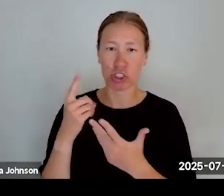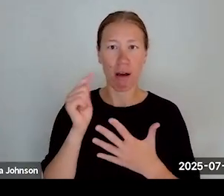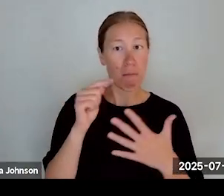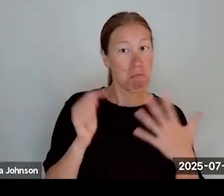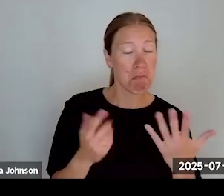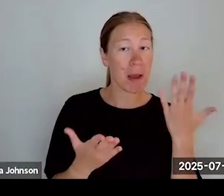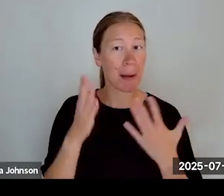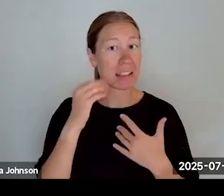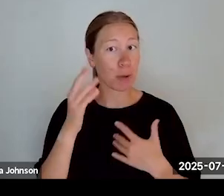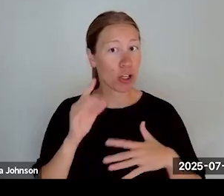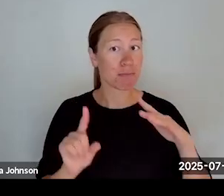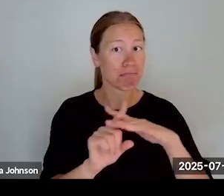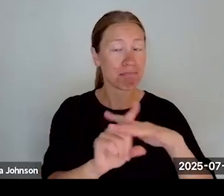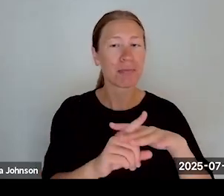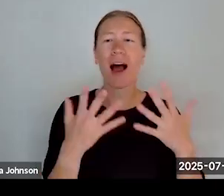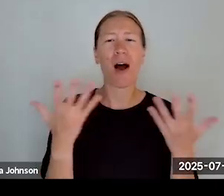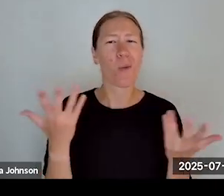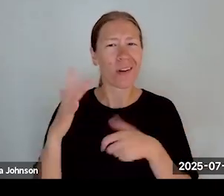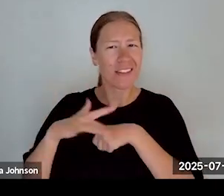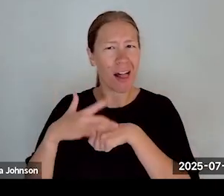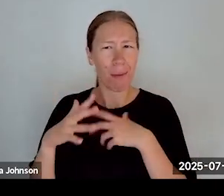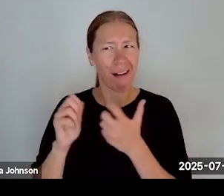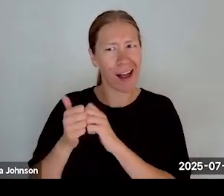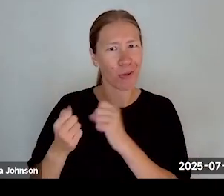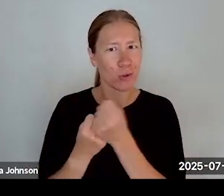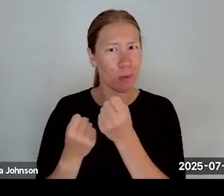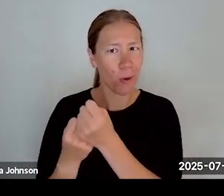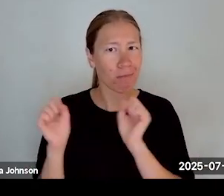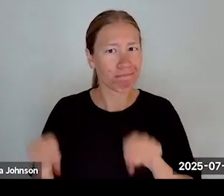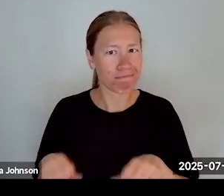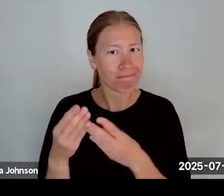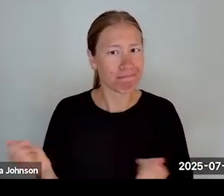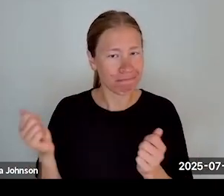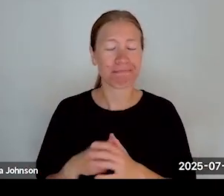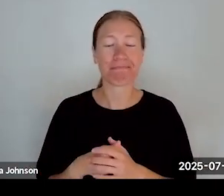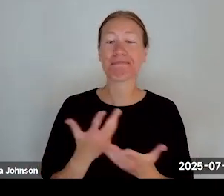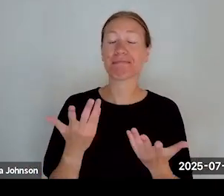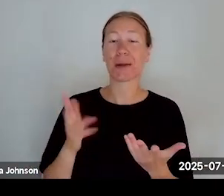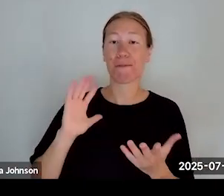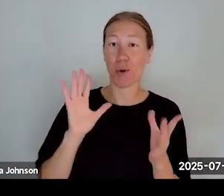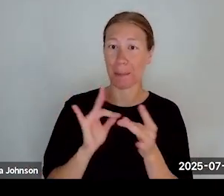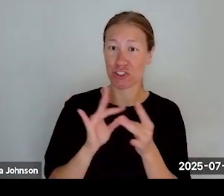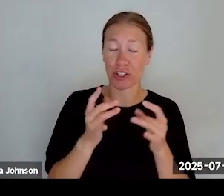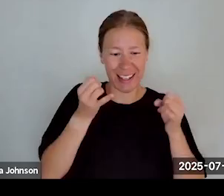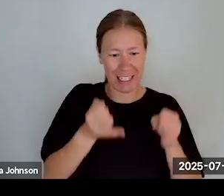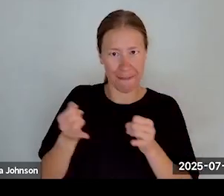along with some of the supportive options that may be available. Like I mentioned before, an individualized assessment has to be conducted